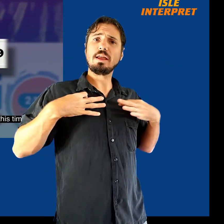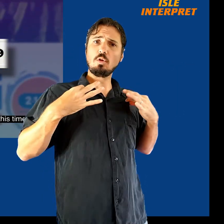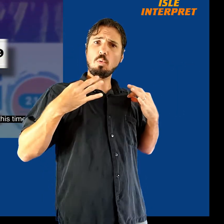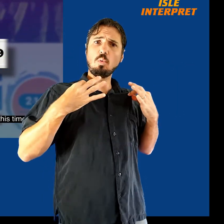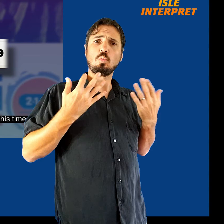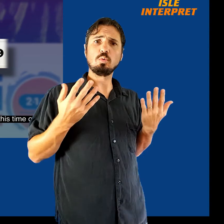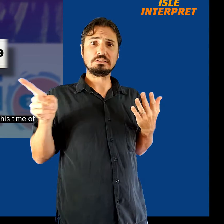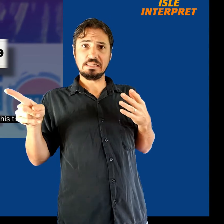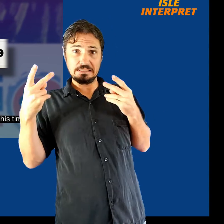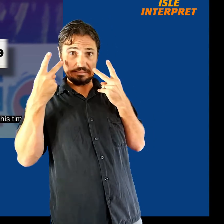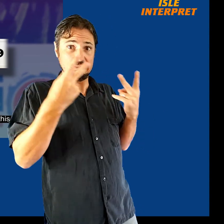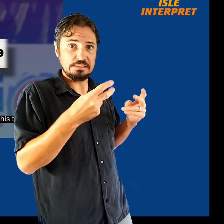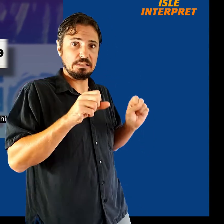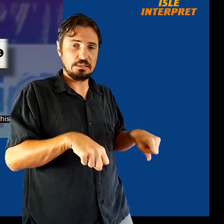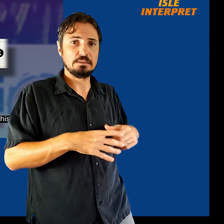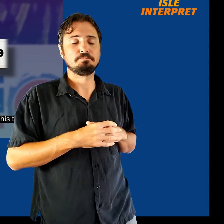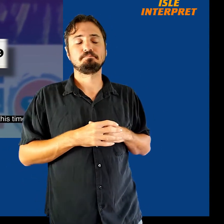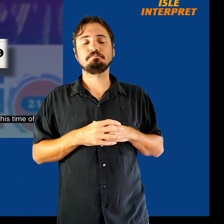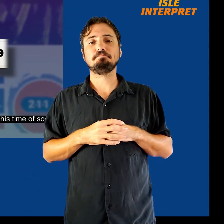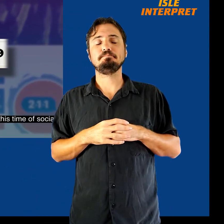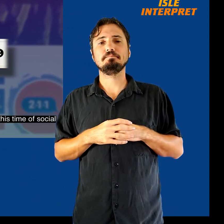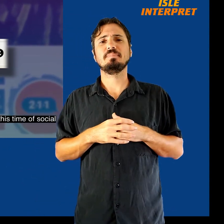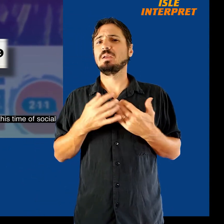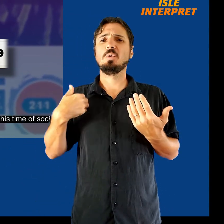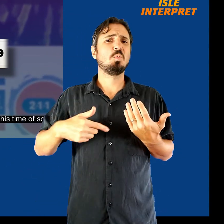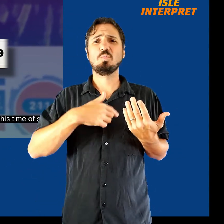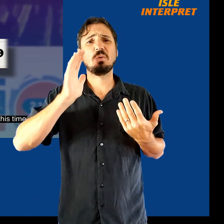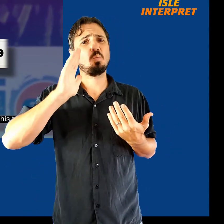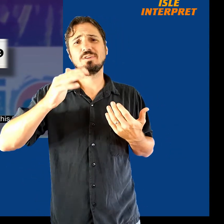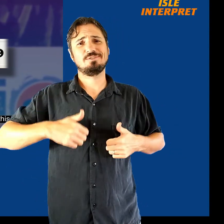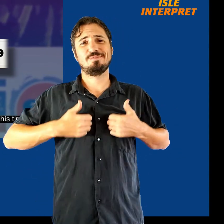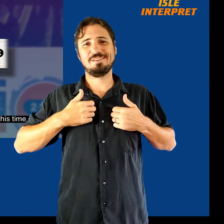We’re going to get through this, Kaua‘i. Stay informed and connected during this time of social distancing.